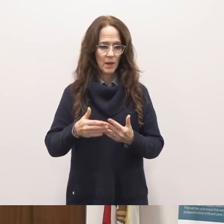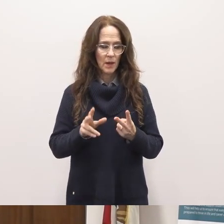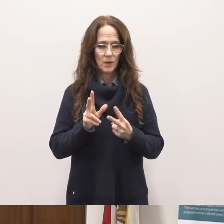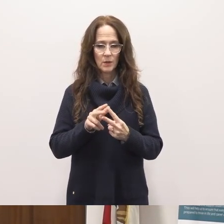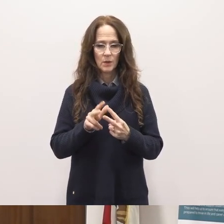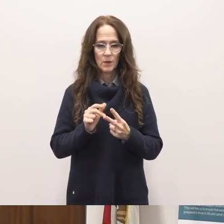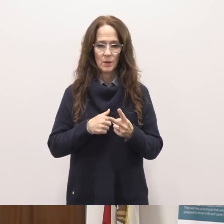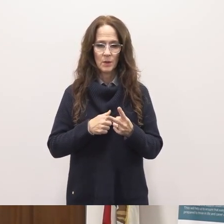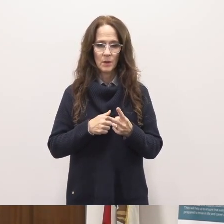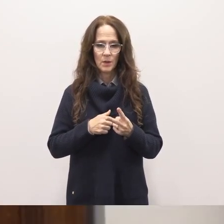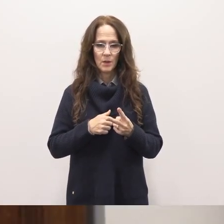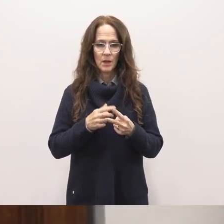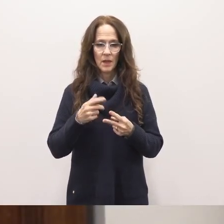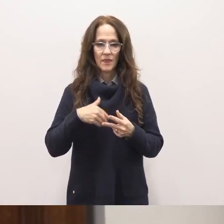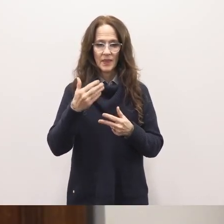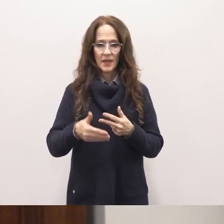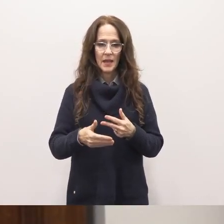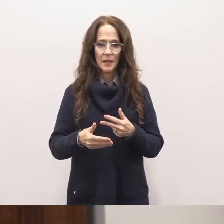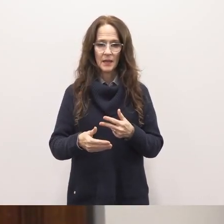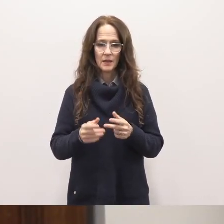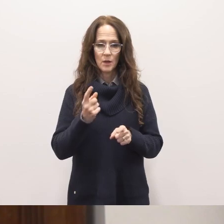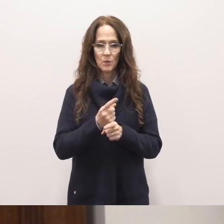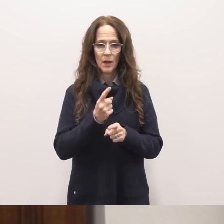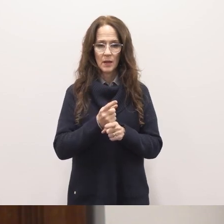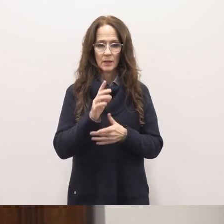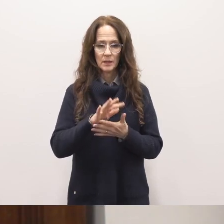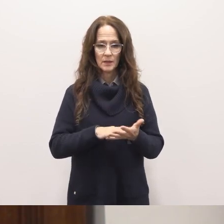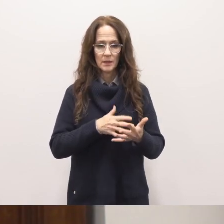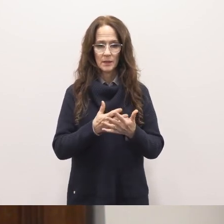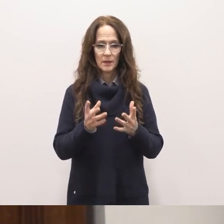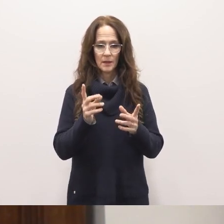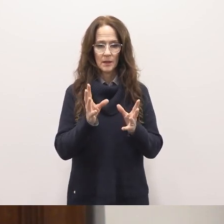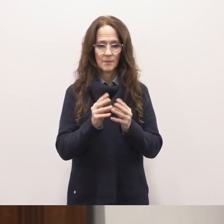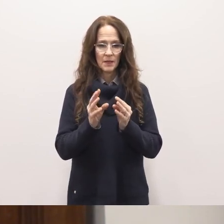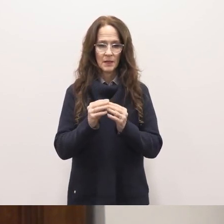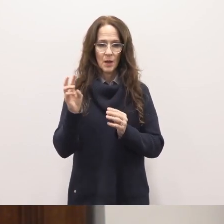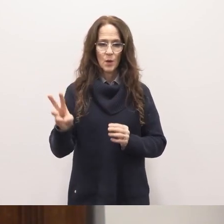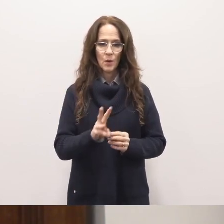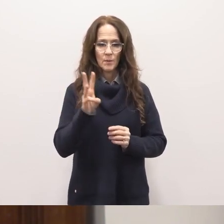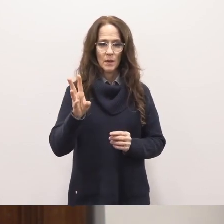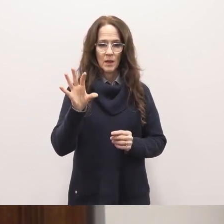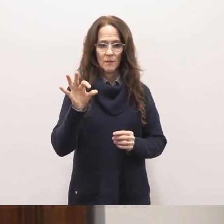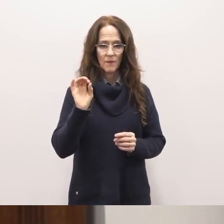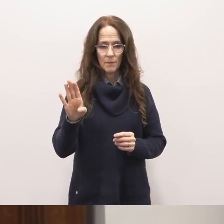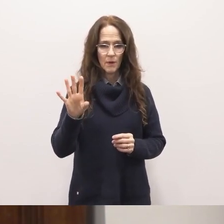One, the next regularly scheduled meeting is Wednesday, February 5th.